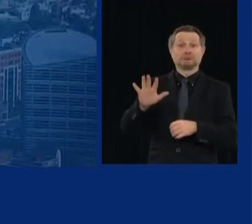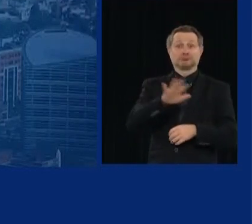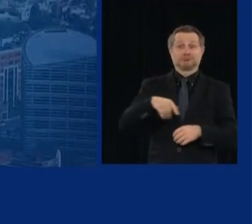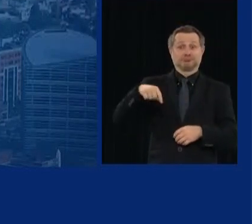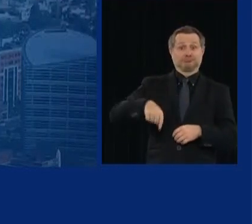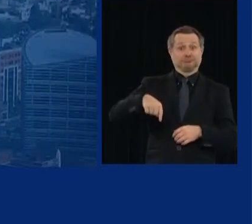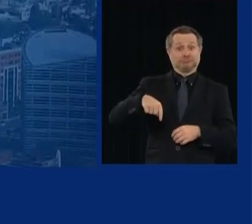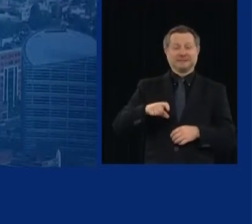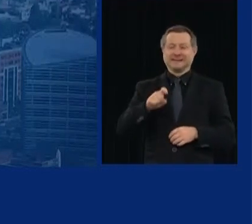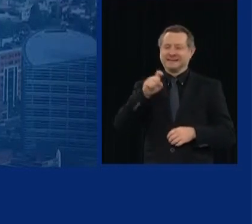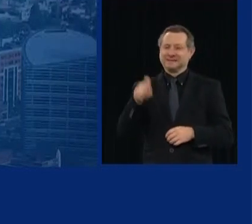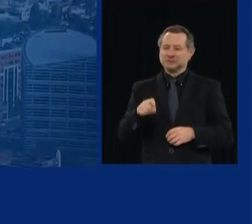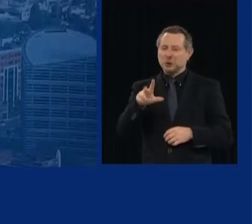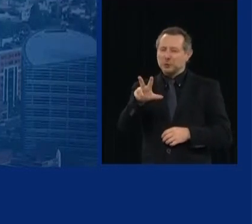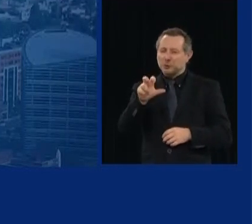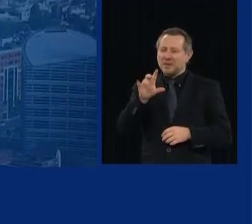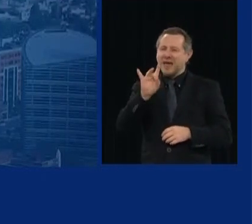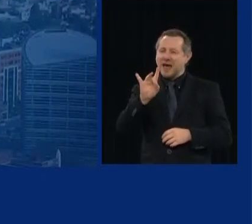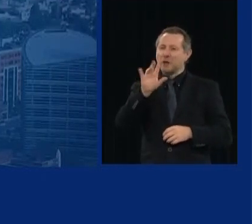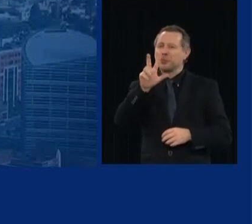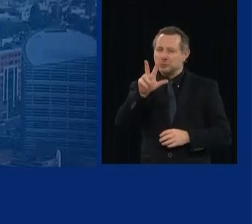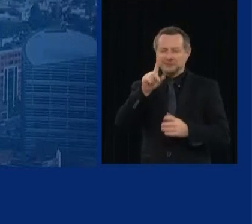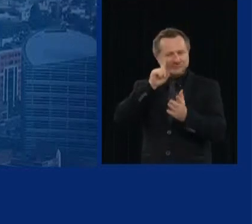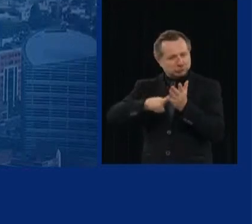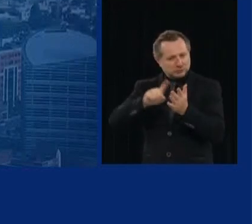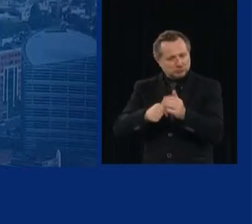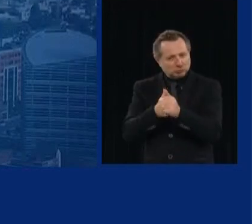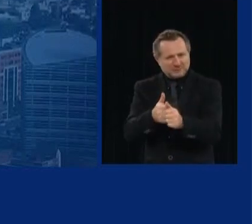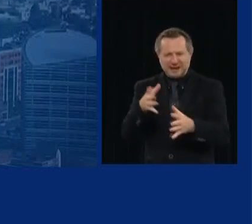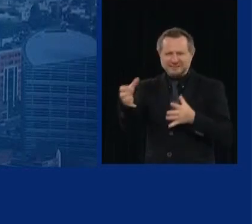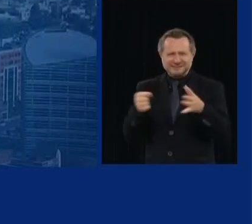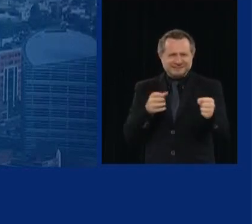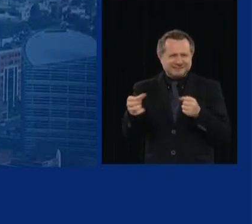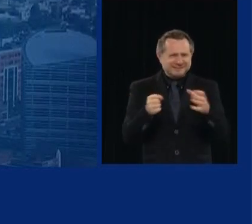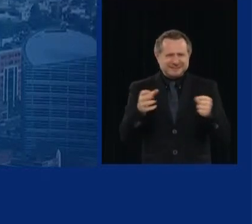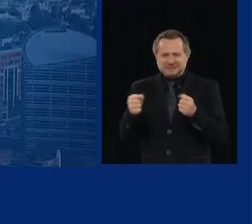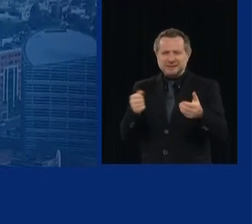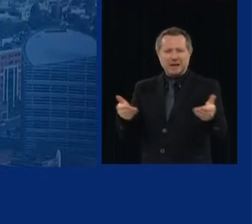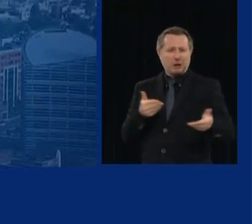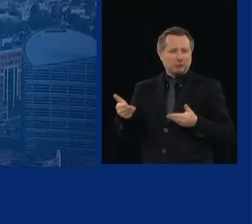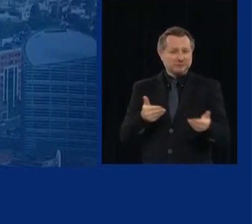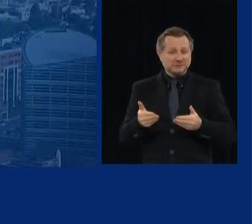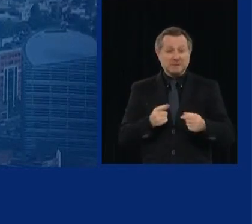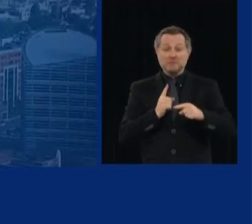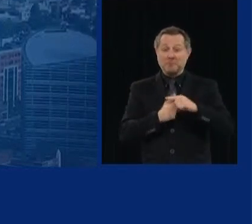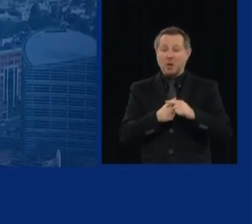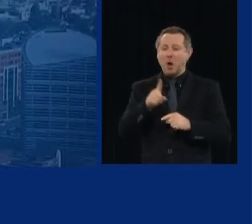FUNCTION. IN THE CAPITAL DISTRICT, WE HAVE